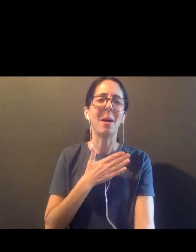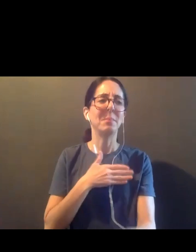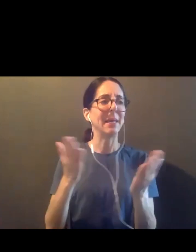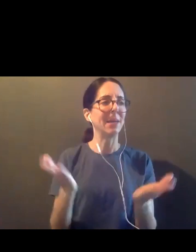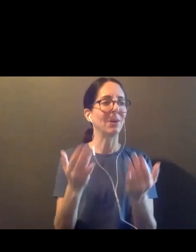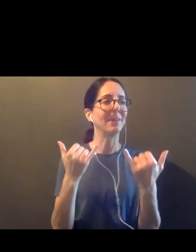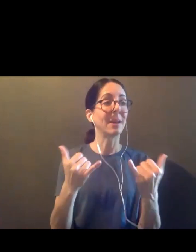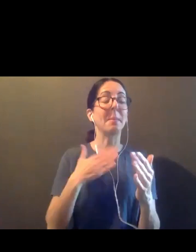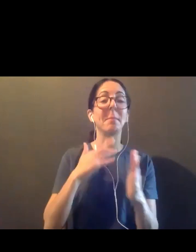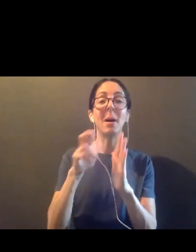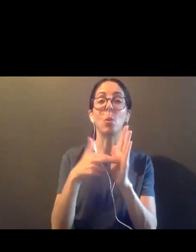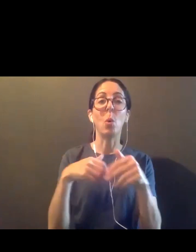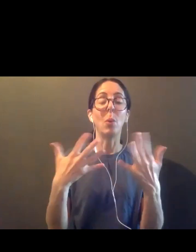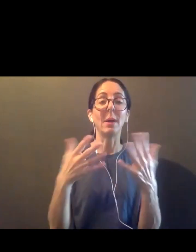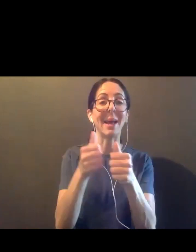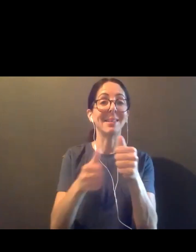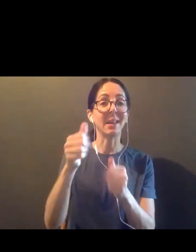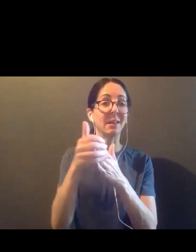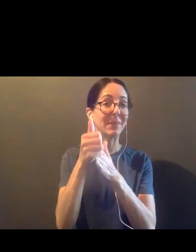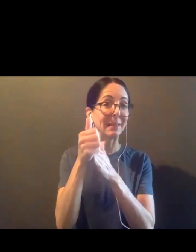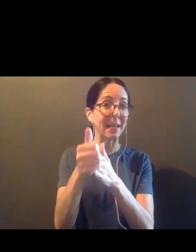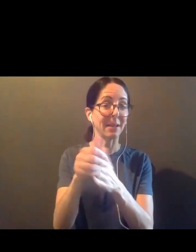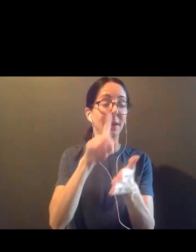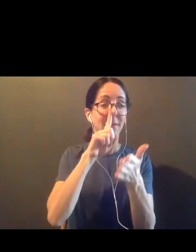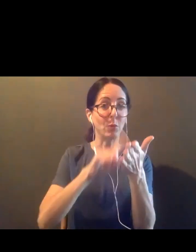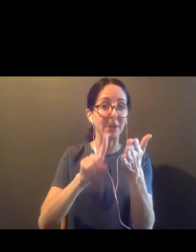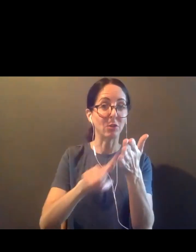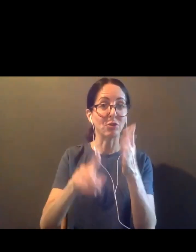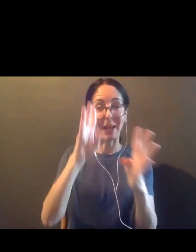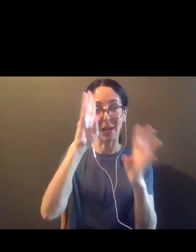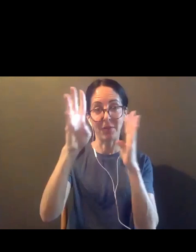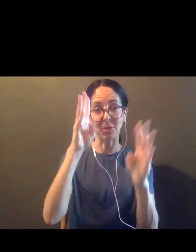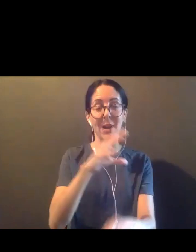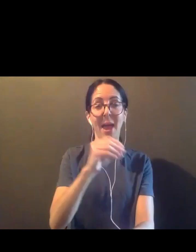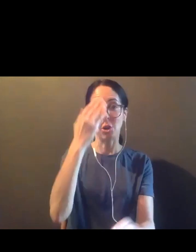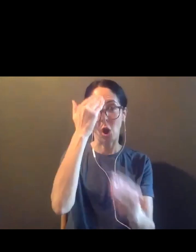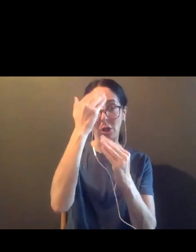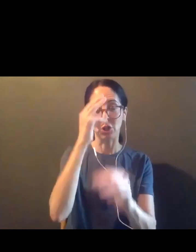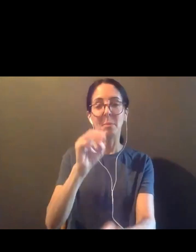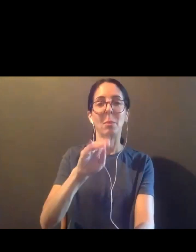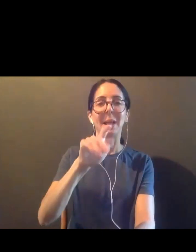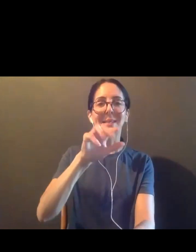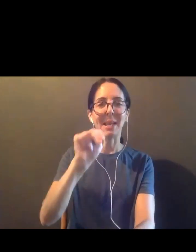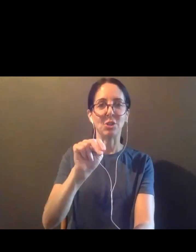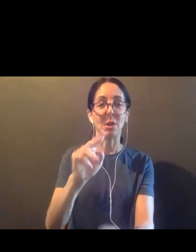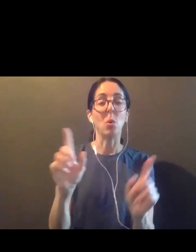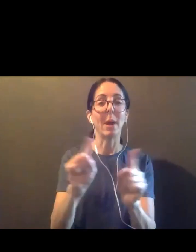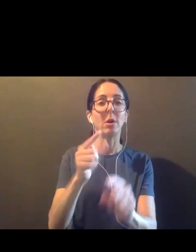My role is of Executive Lead of Research, Innovation, and Knowledge Mobilization at Grandview Kids.